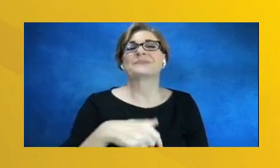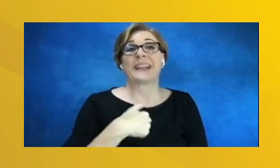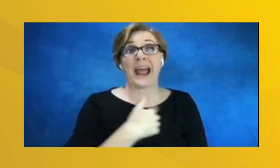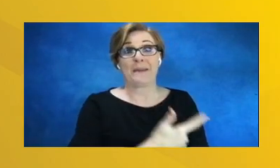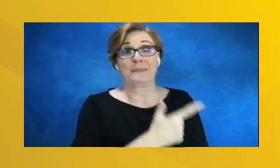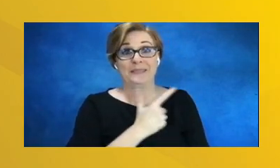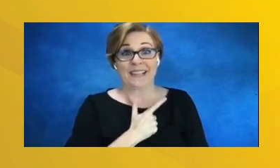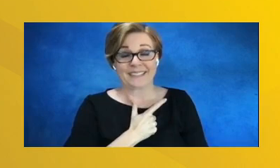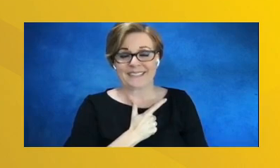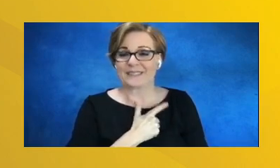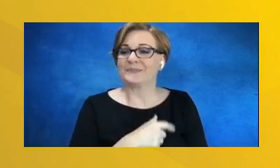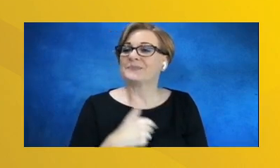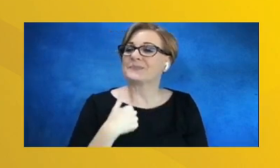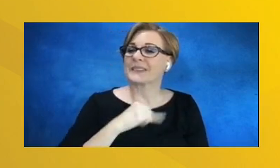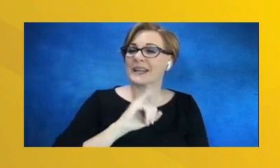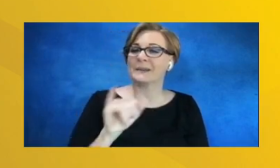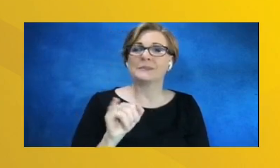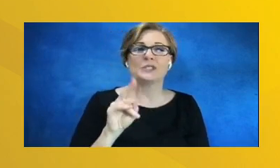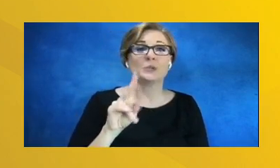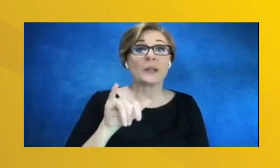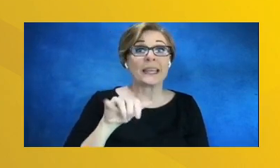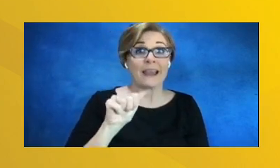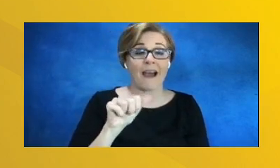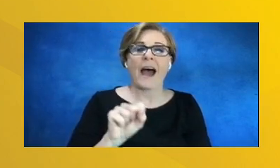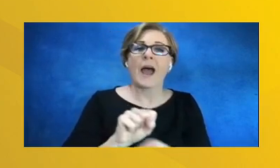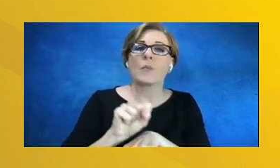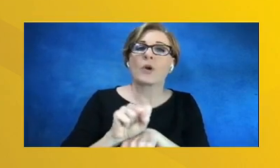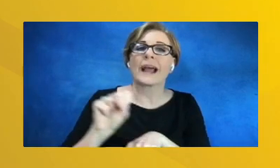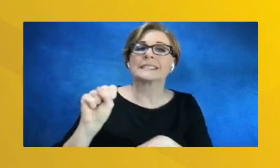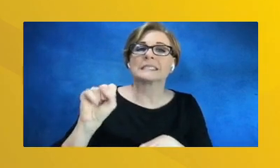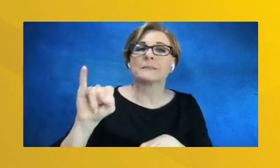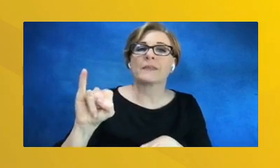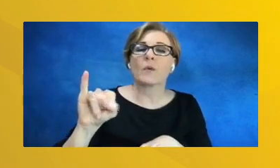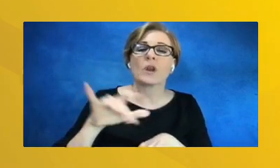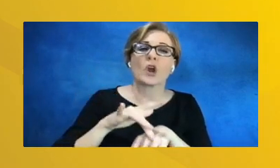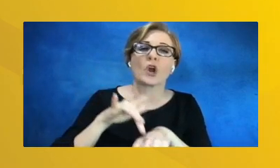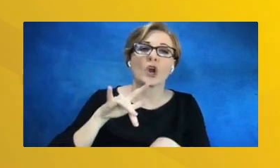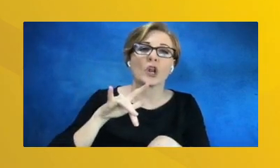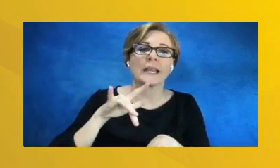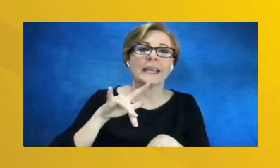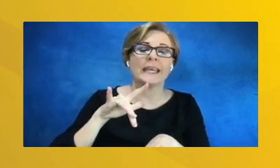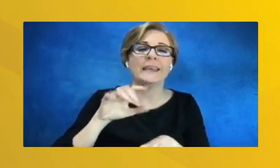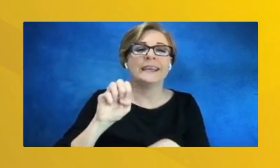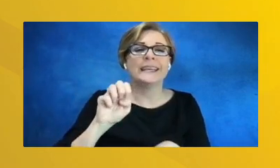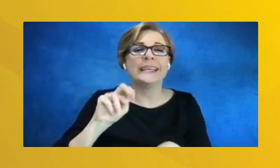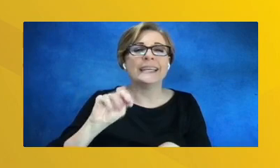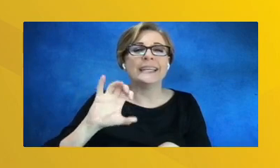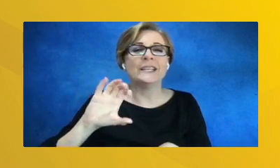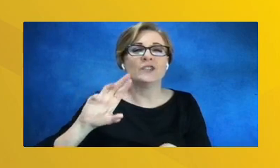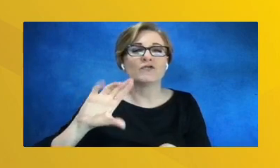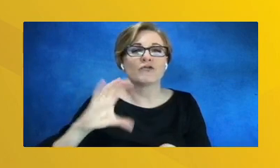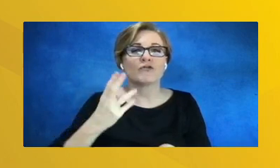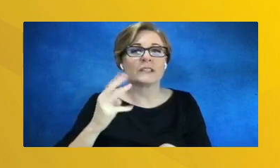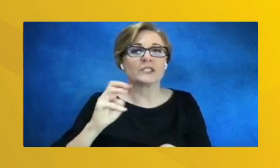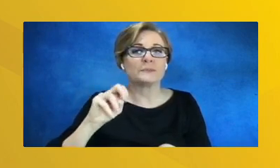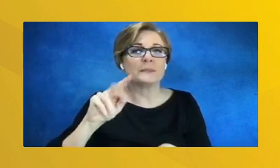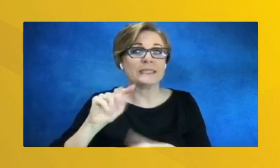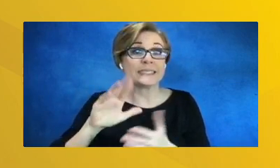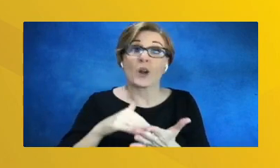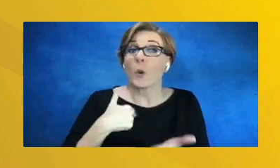And I will go next. So I'm Julia. I work at the Smithsonian Early Enrichment Center. And while we are not a museum, we're actually a school for infants through kindergarteners,